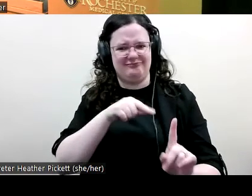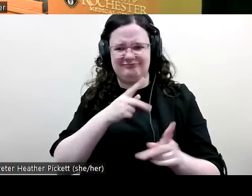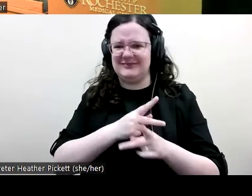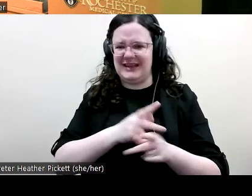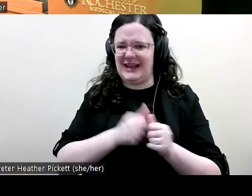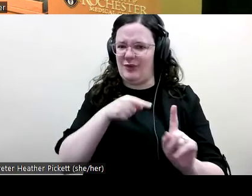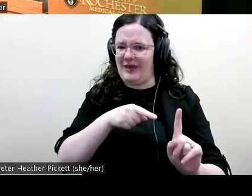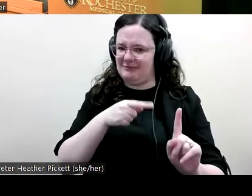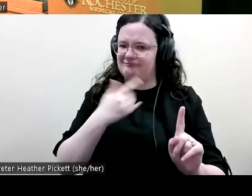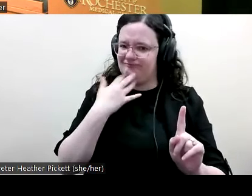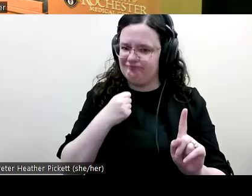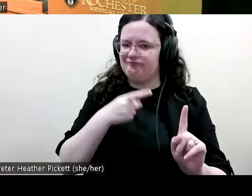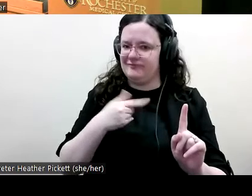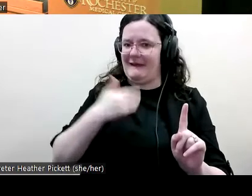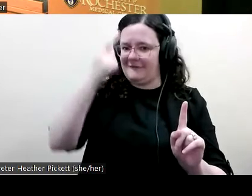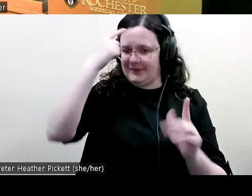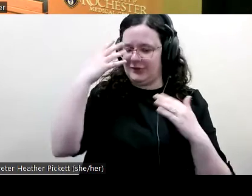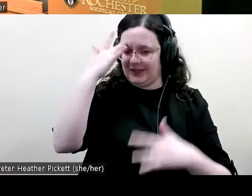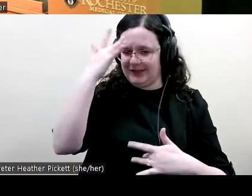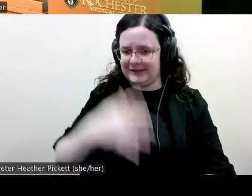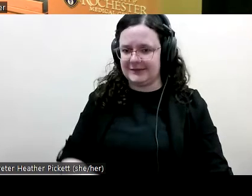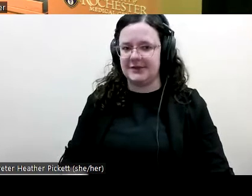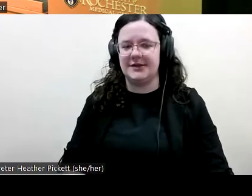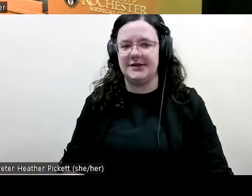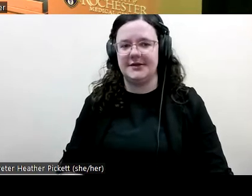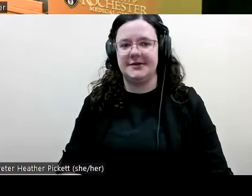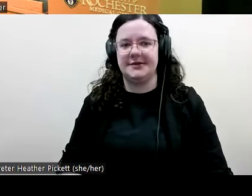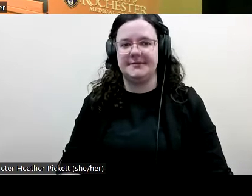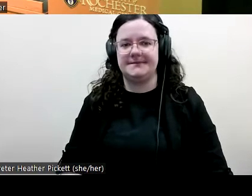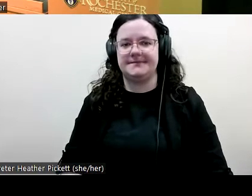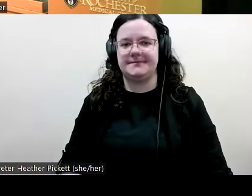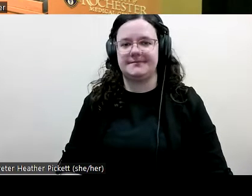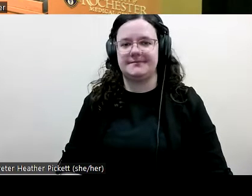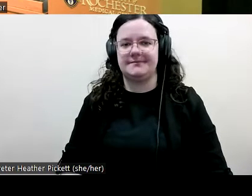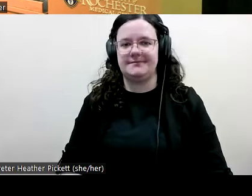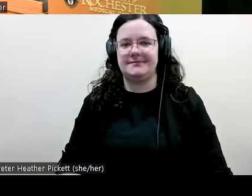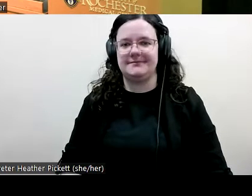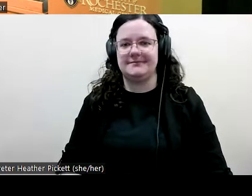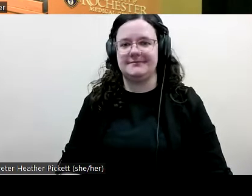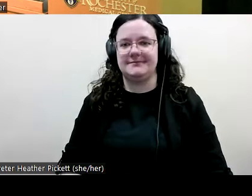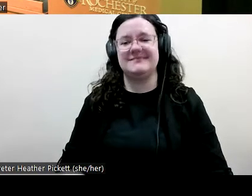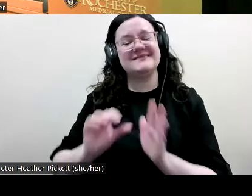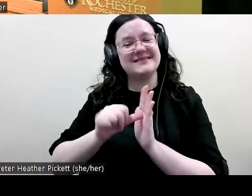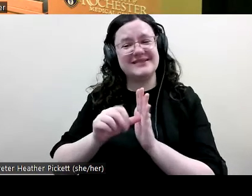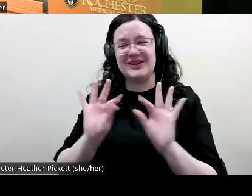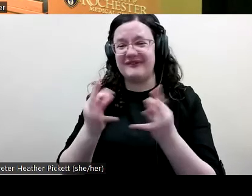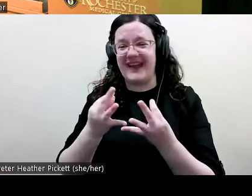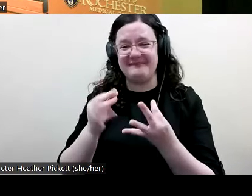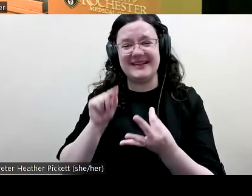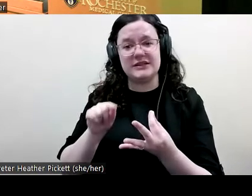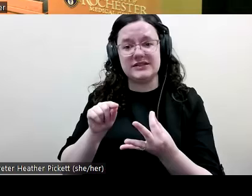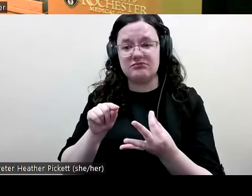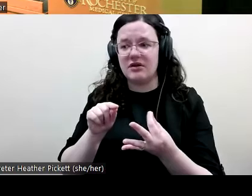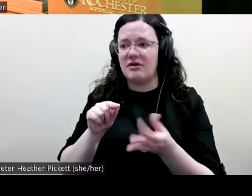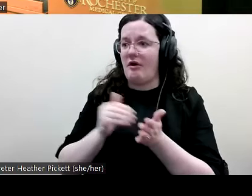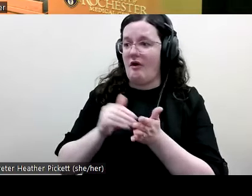at so families really in our metal health system are not encouraged to participate at all um I'm